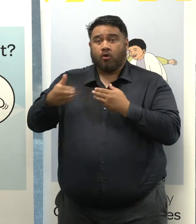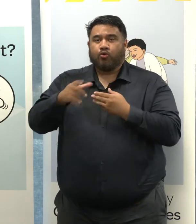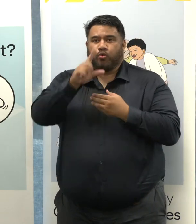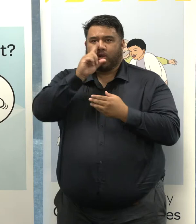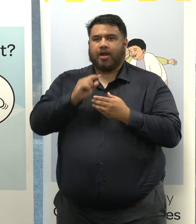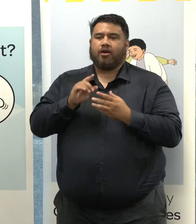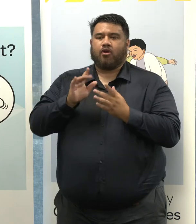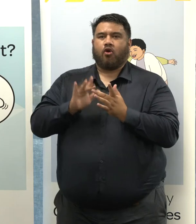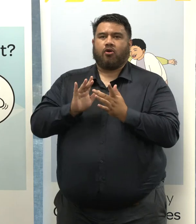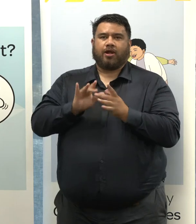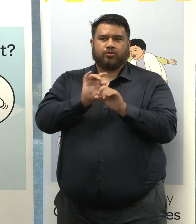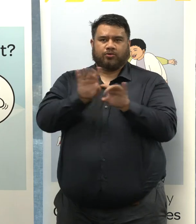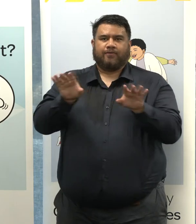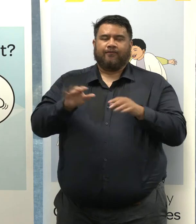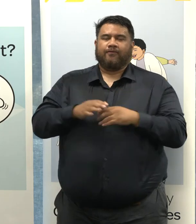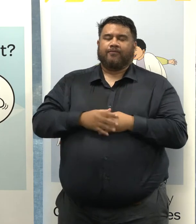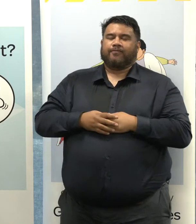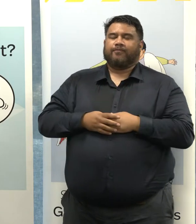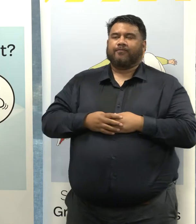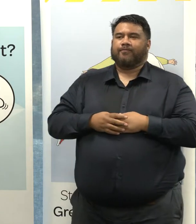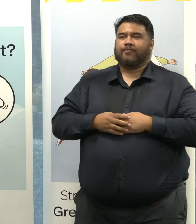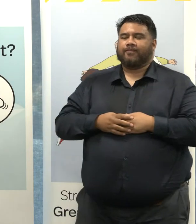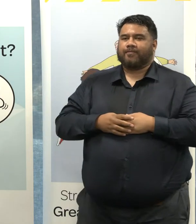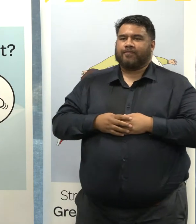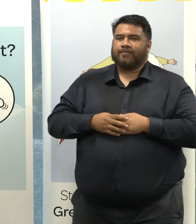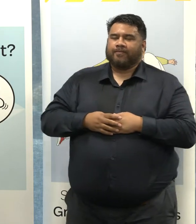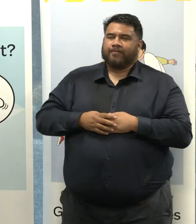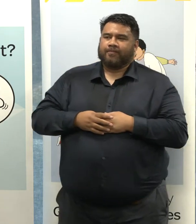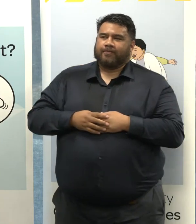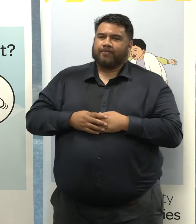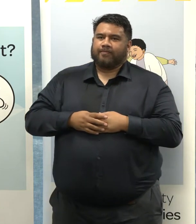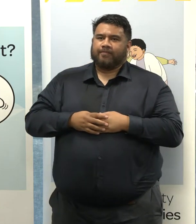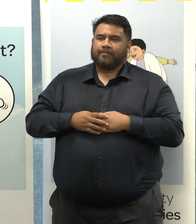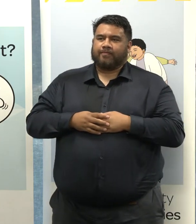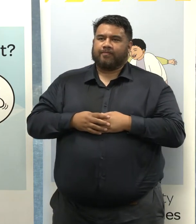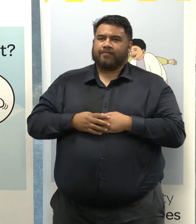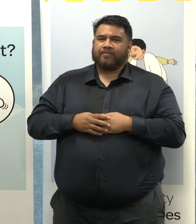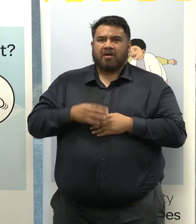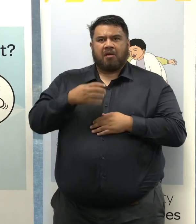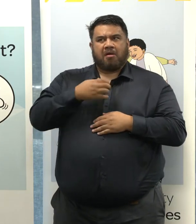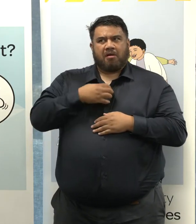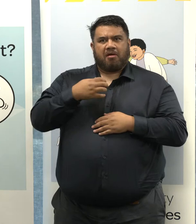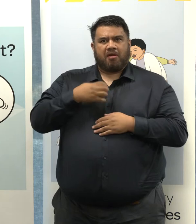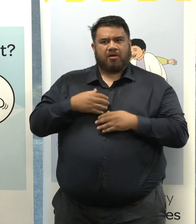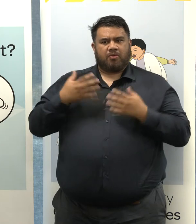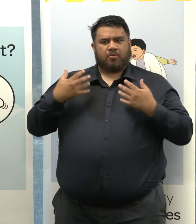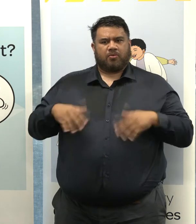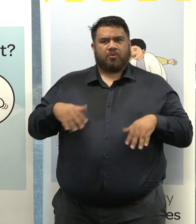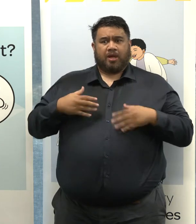results for children and other family members through the My